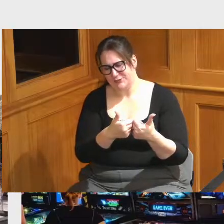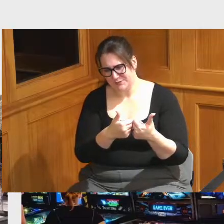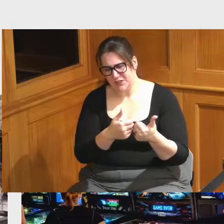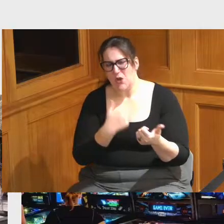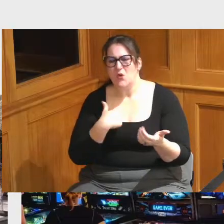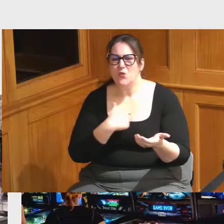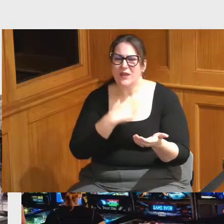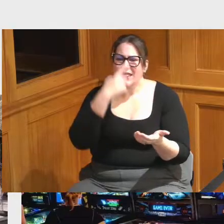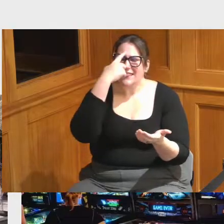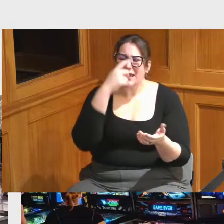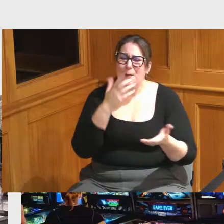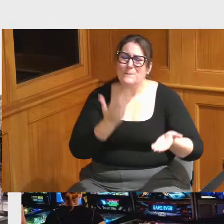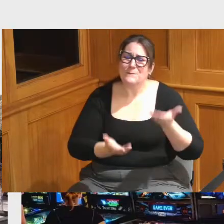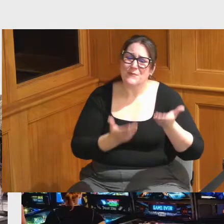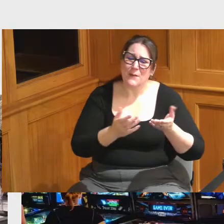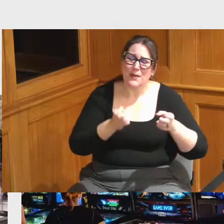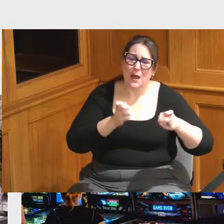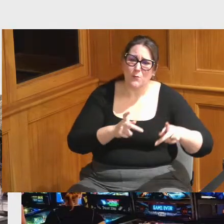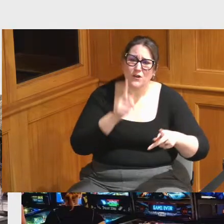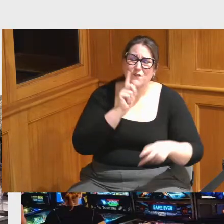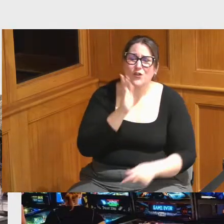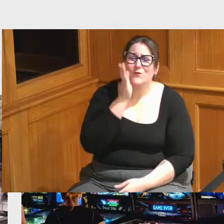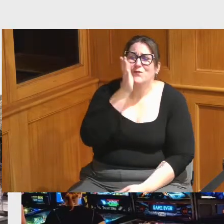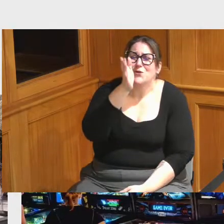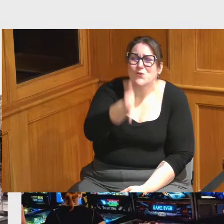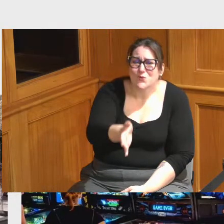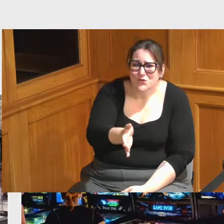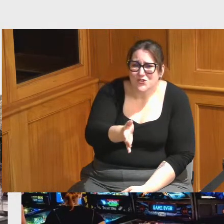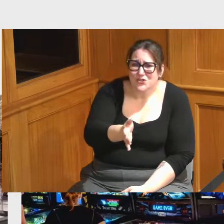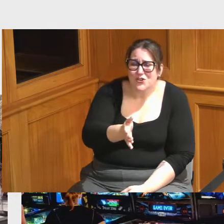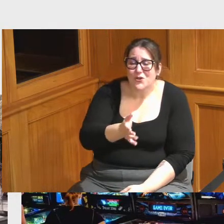could be opportunity for that down the line once the district establishes itself. It could